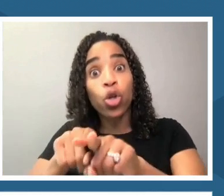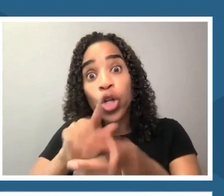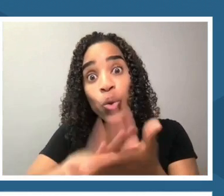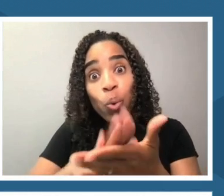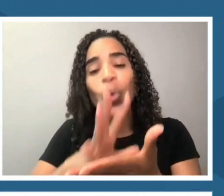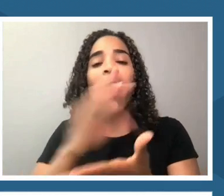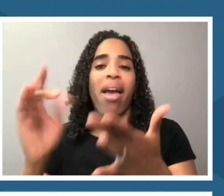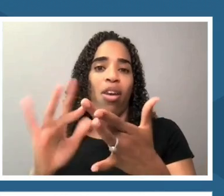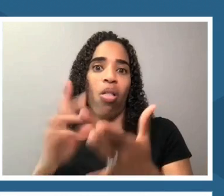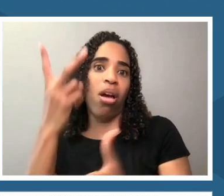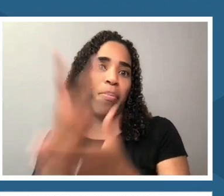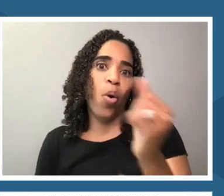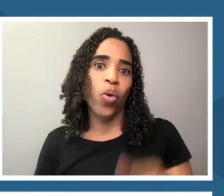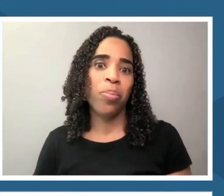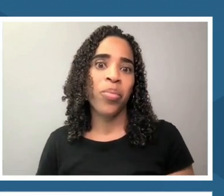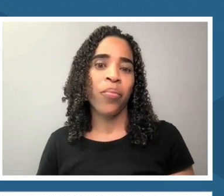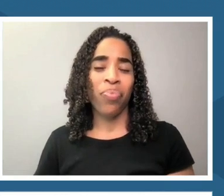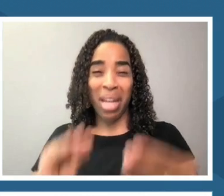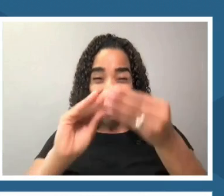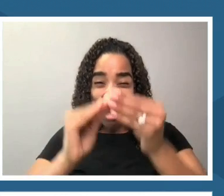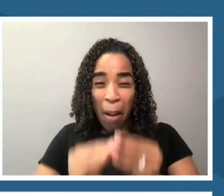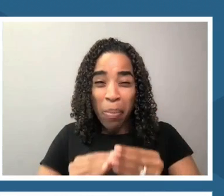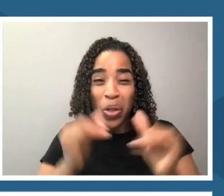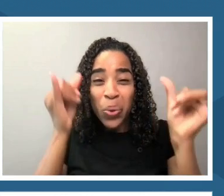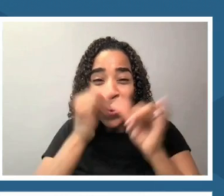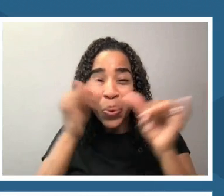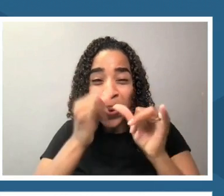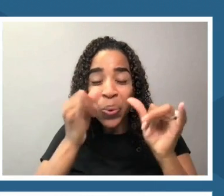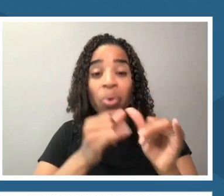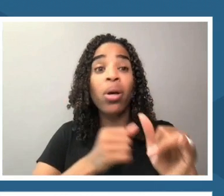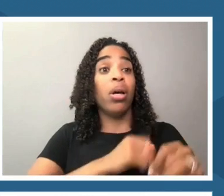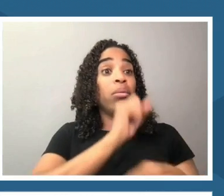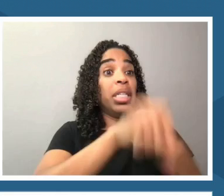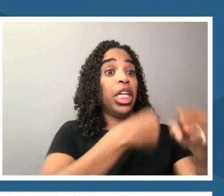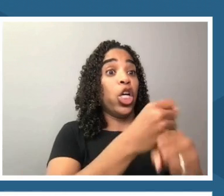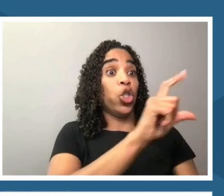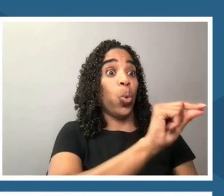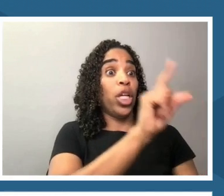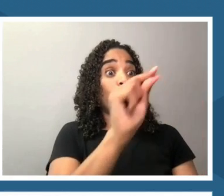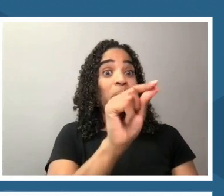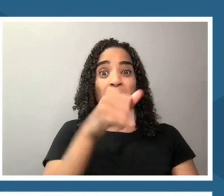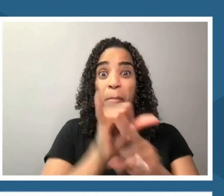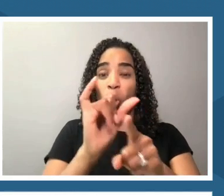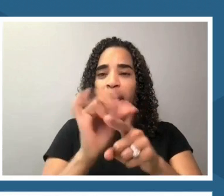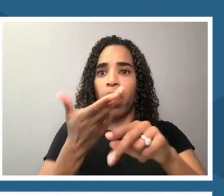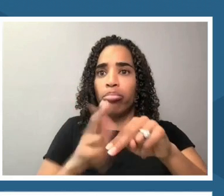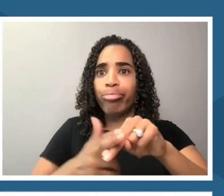numbers are alarming and they've only been rising since 2020 and we know this